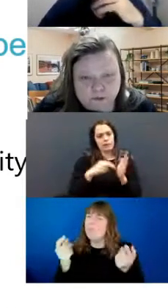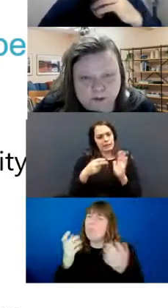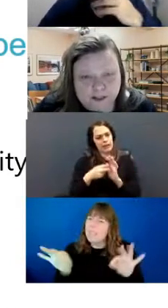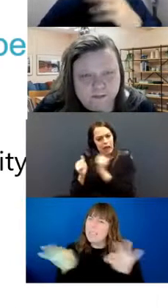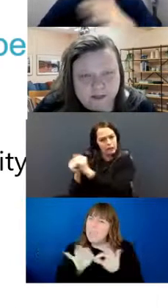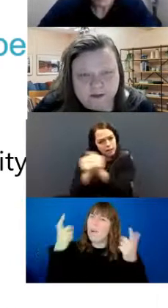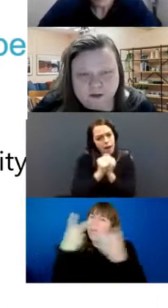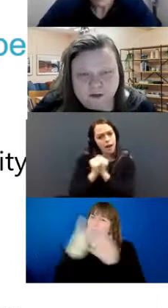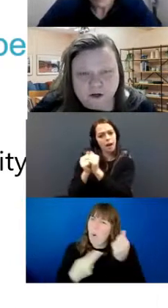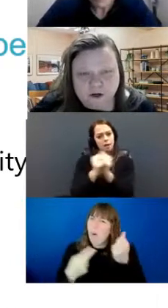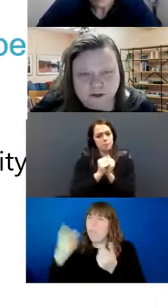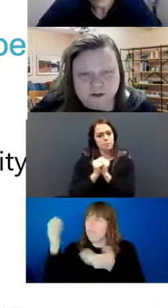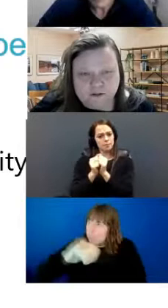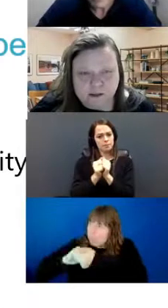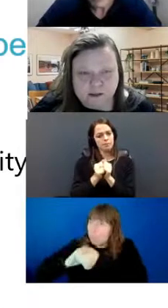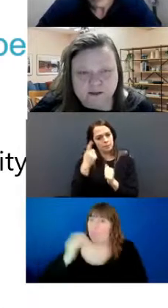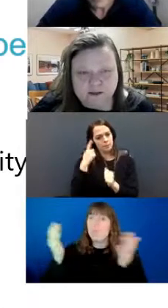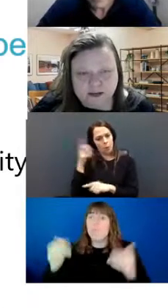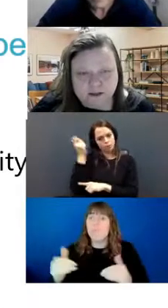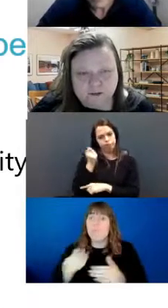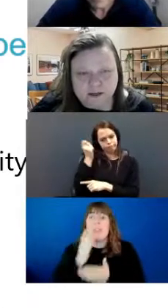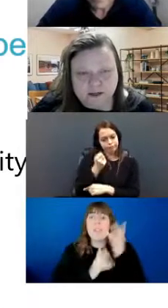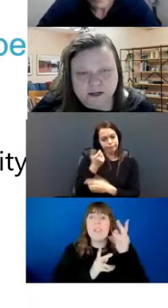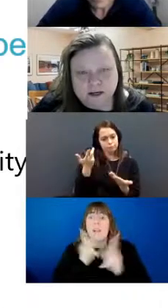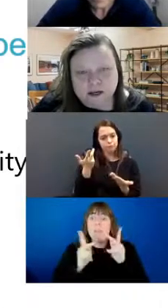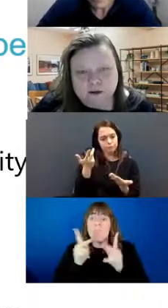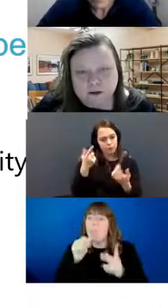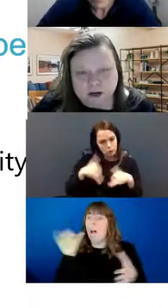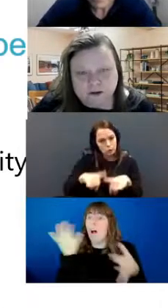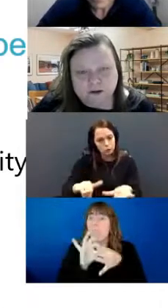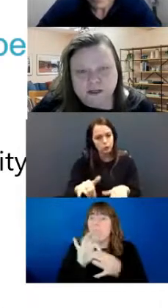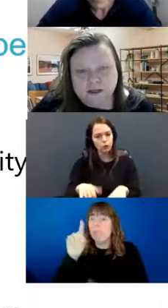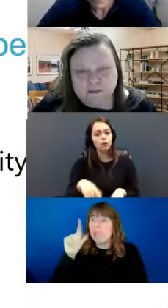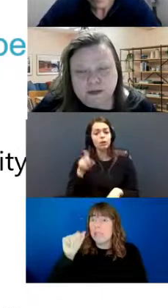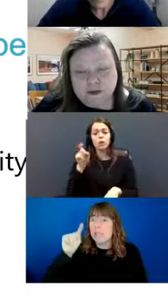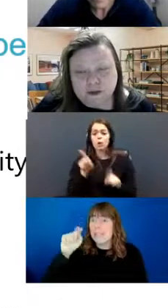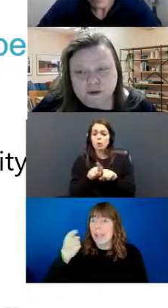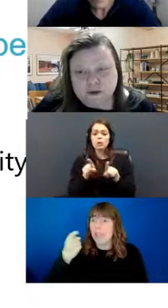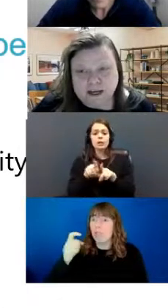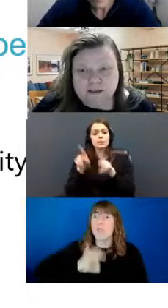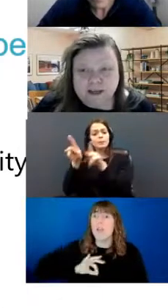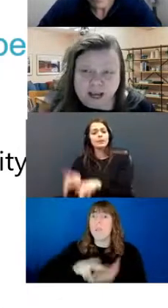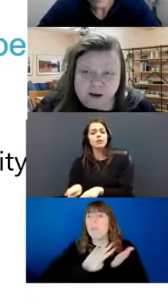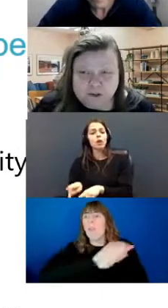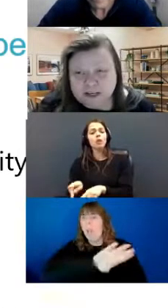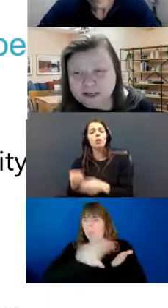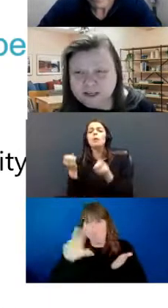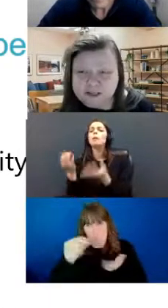cracks because they're not on the disability tax credit we also need to make sure that housing is